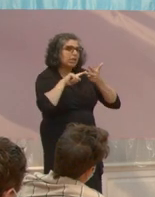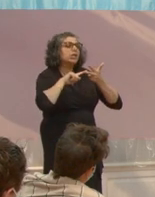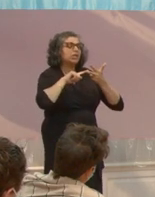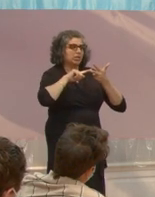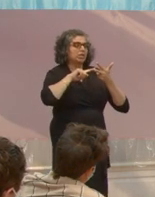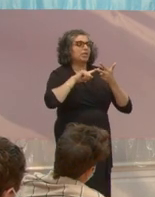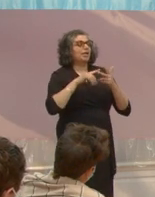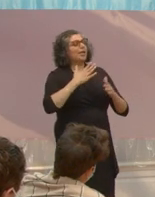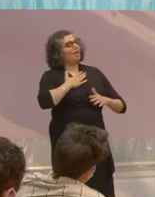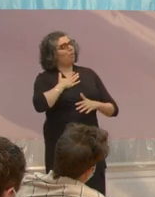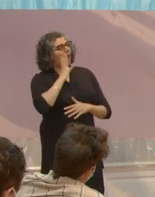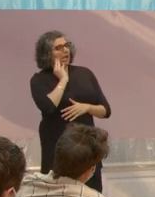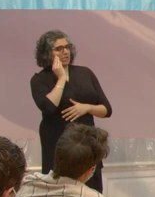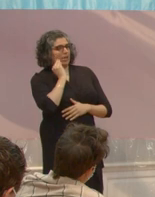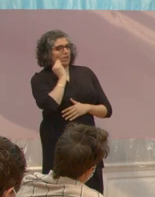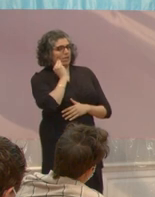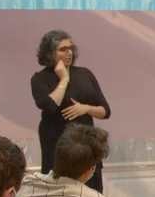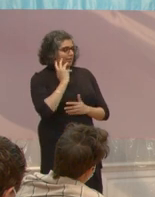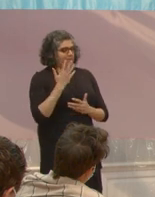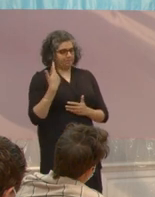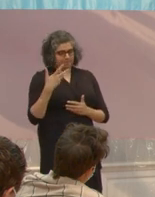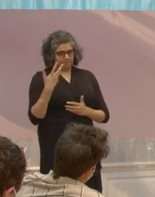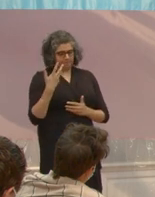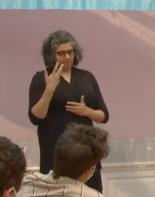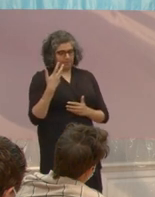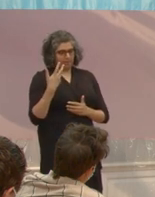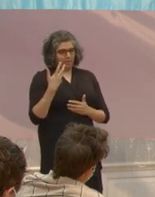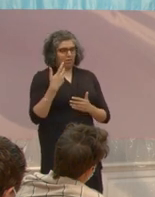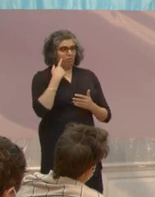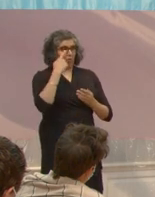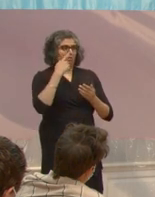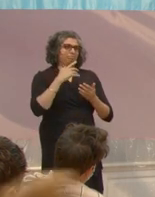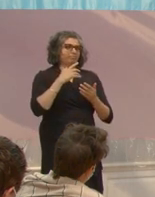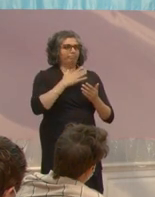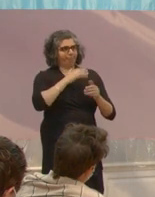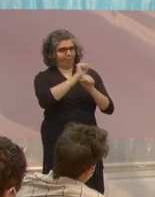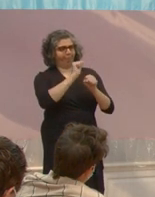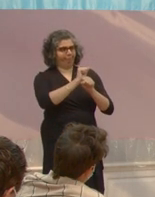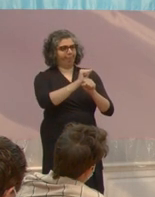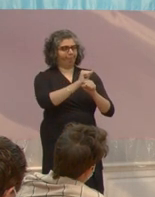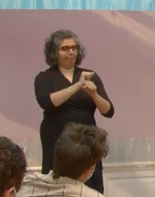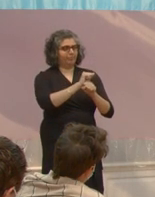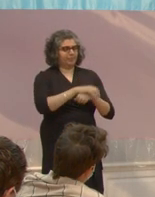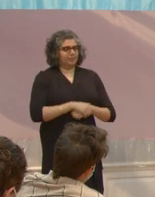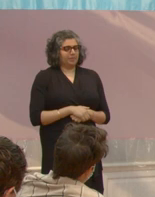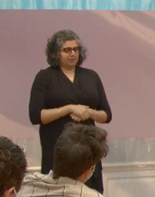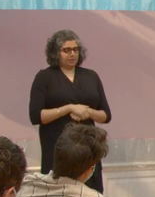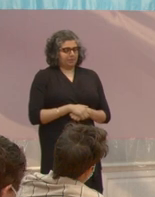I've experienced in the pieces that I've worked on. I sort of